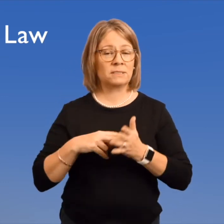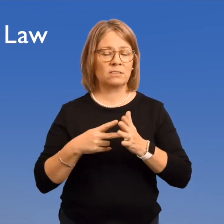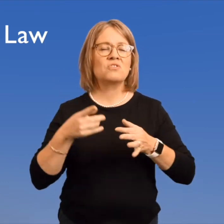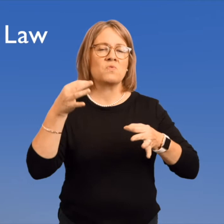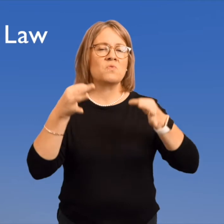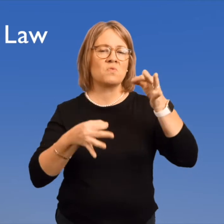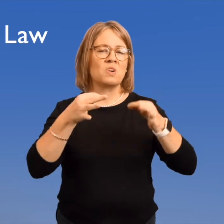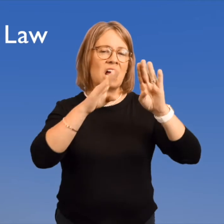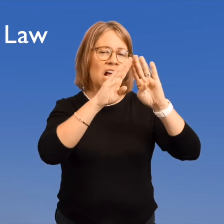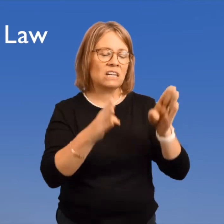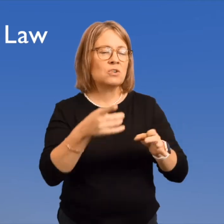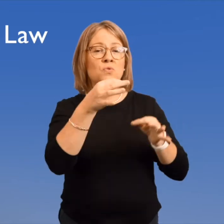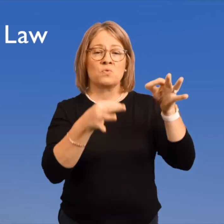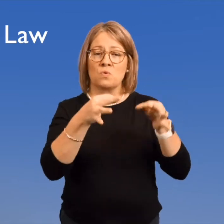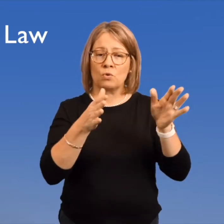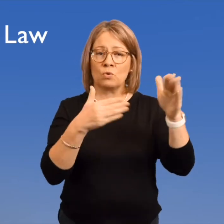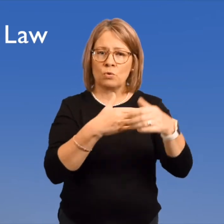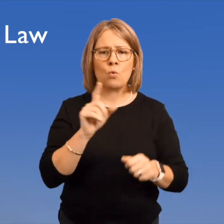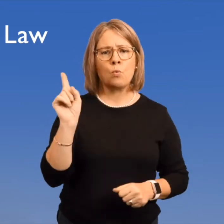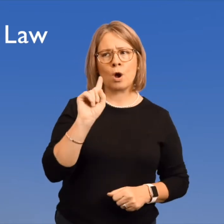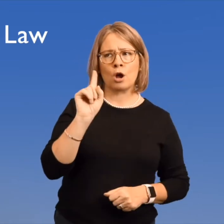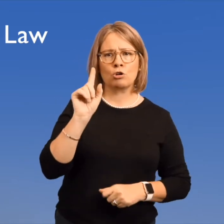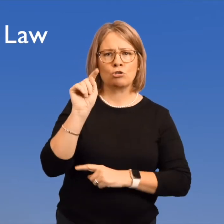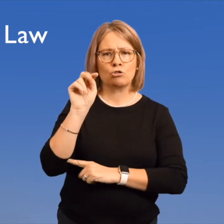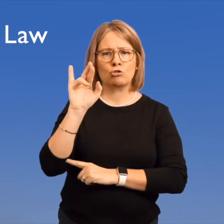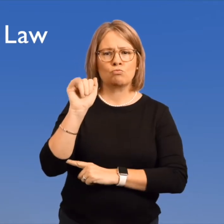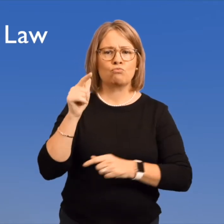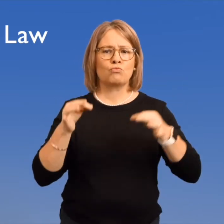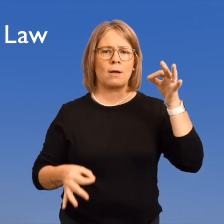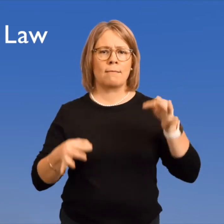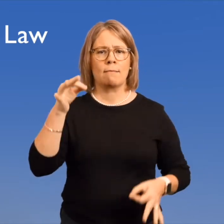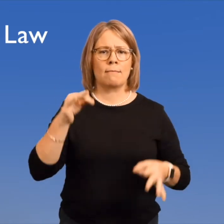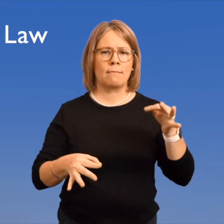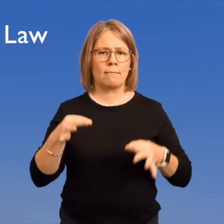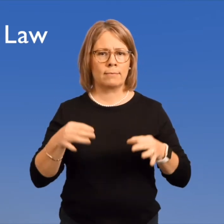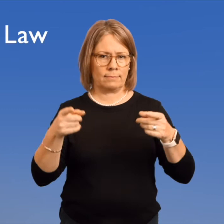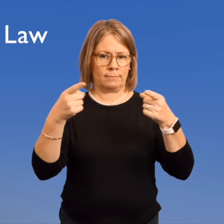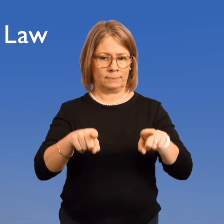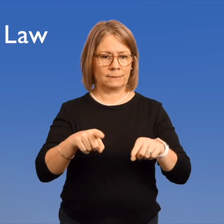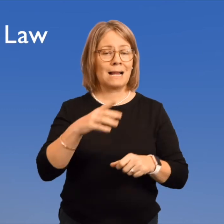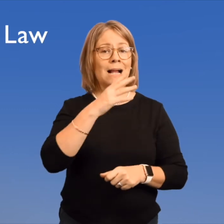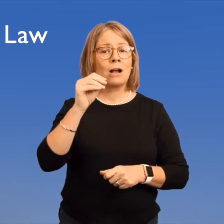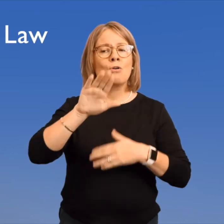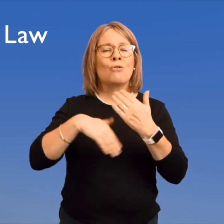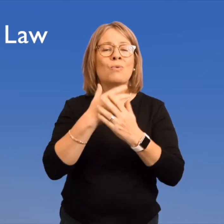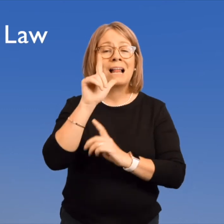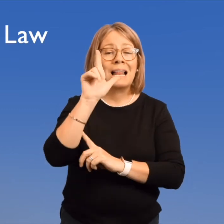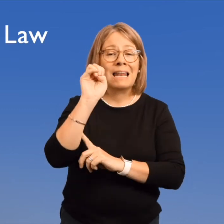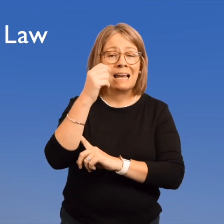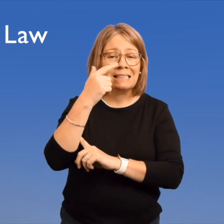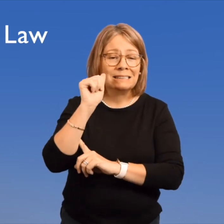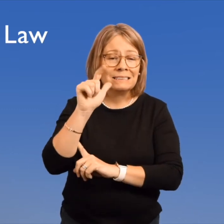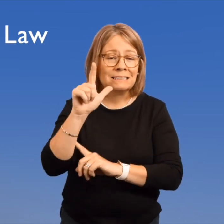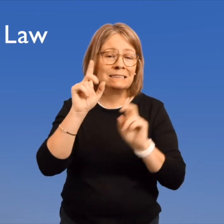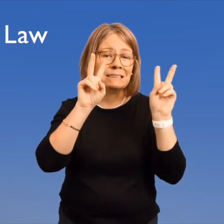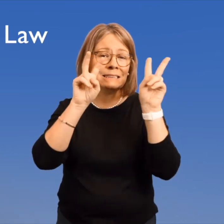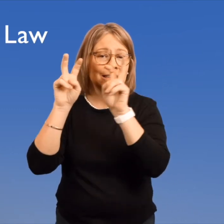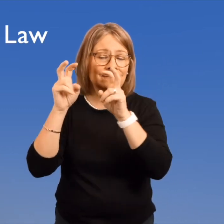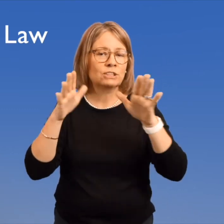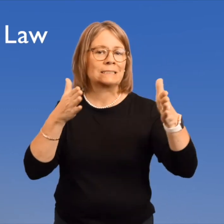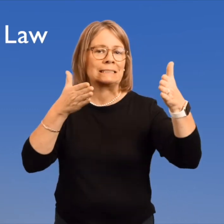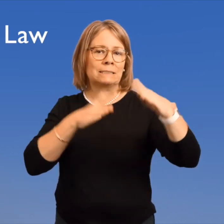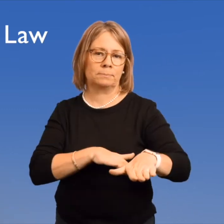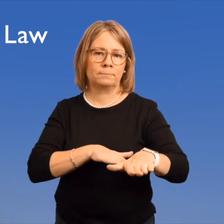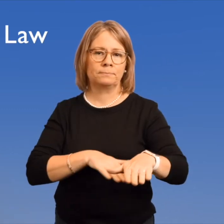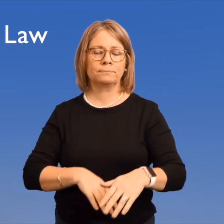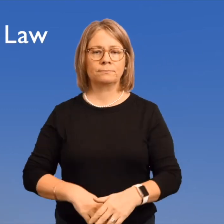The place where a trial takes place and legal issues are settled.